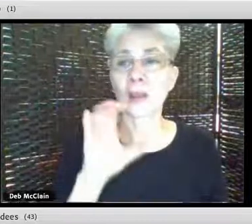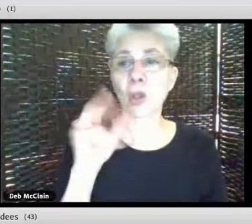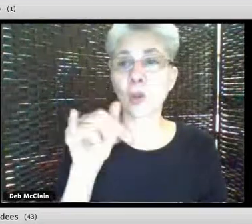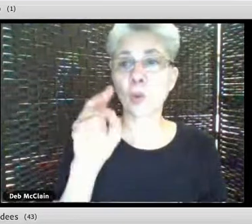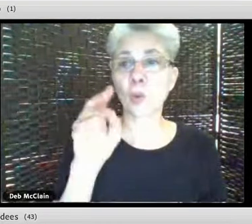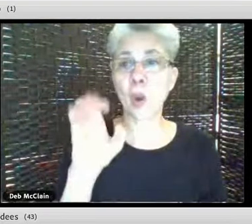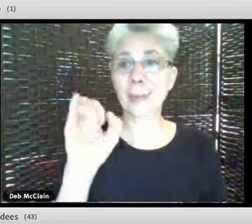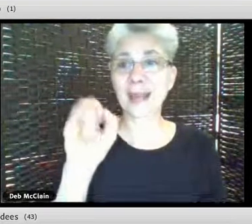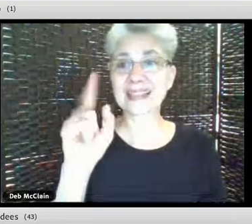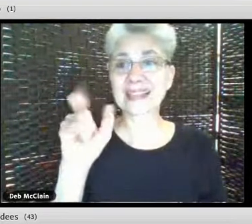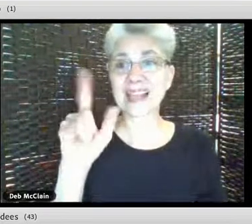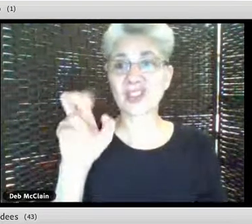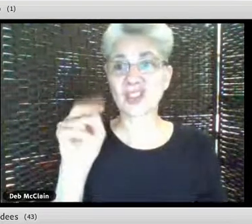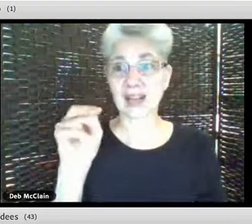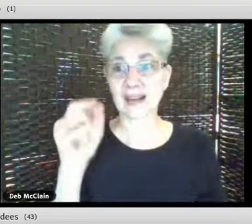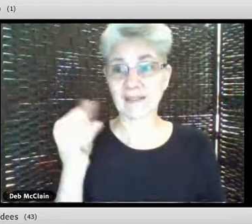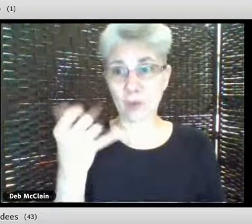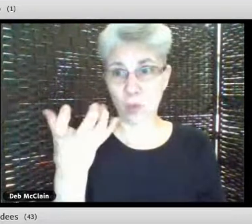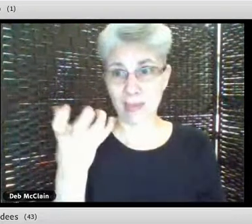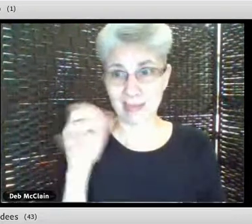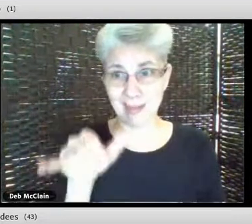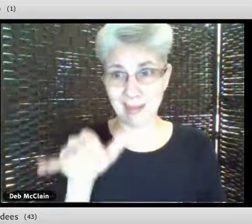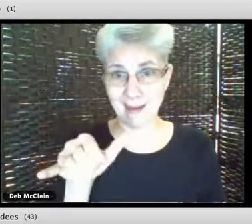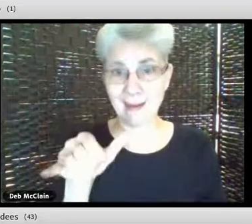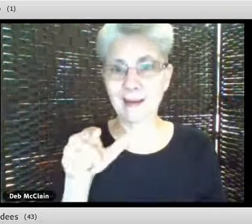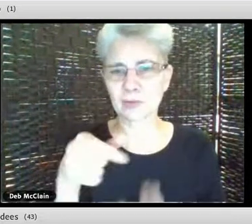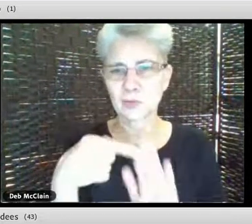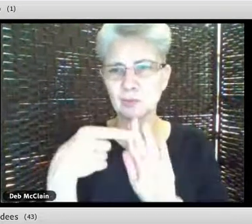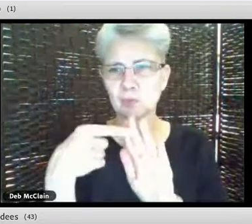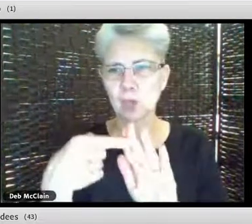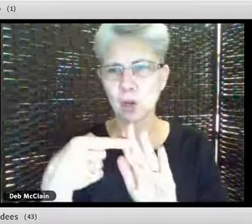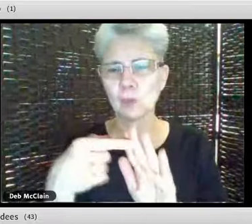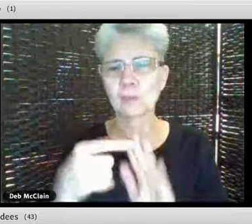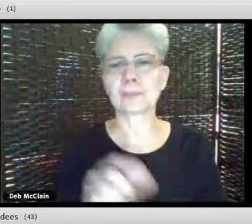to the Chrome extension in case you want it,